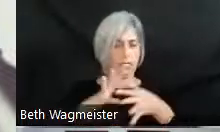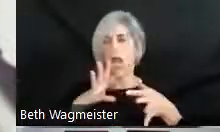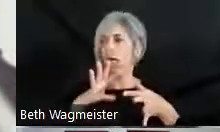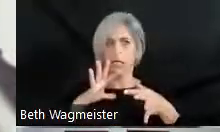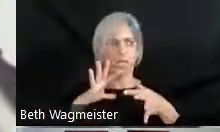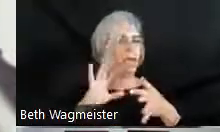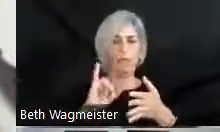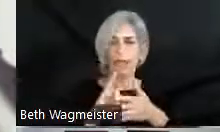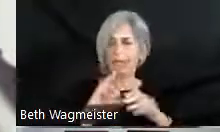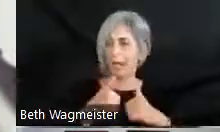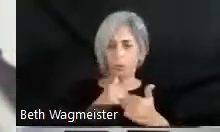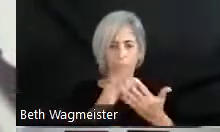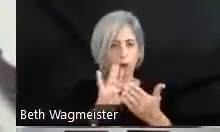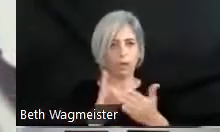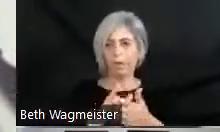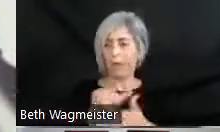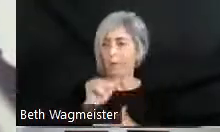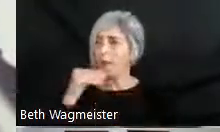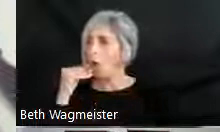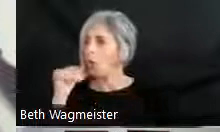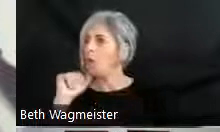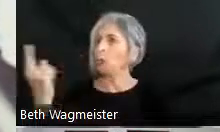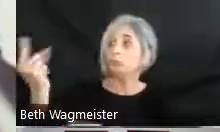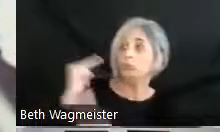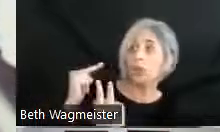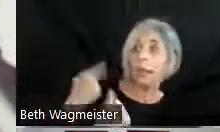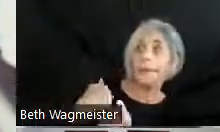way we things now. I'm not home, no one is checking on me. We all do it, checking emails